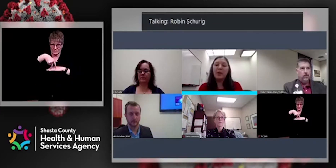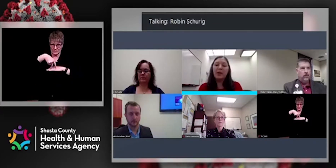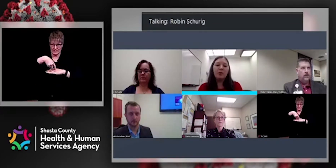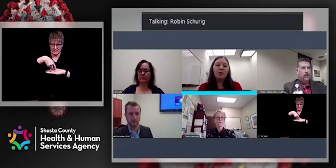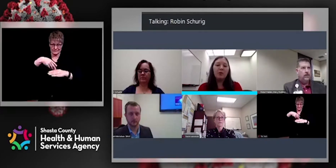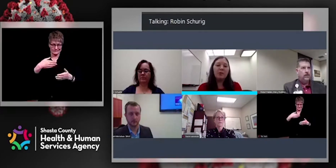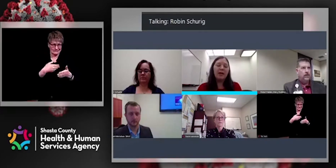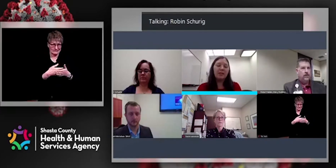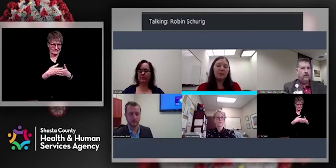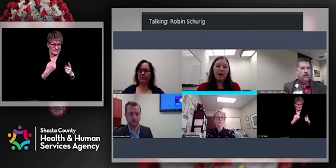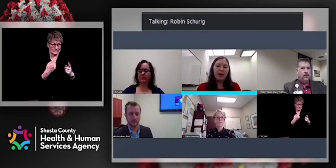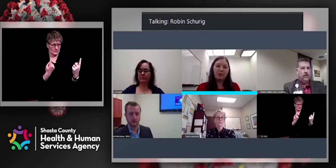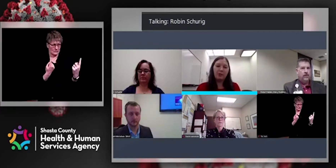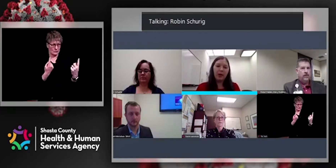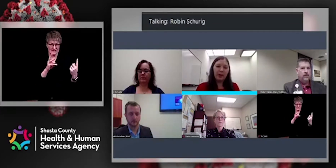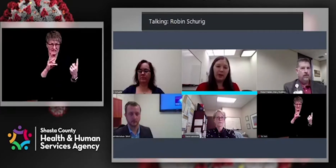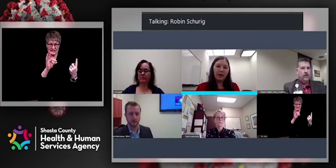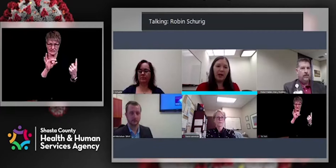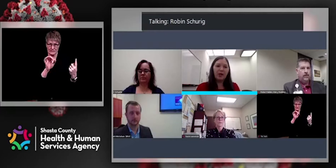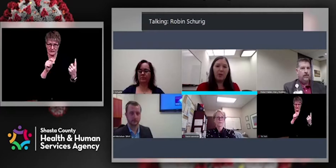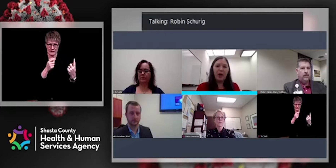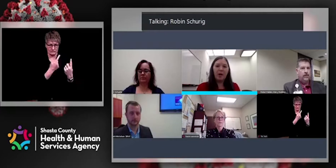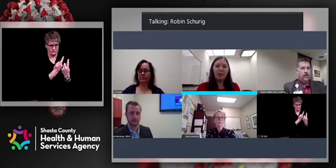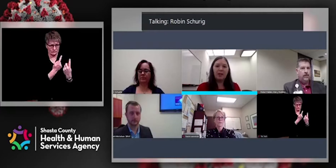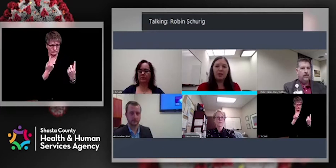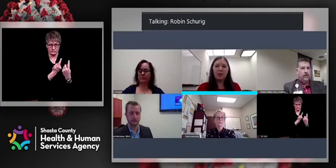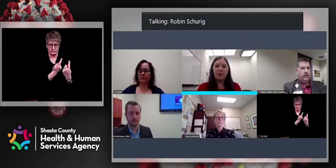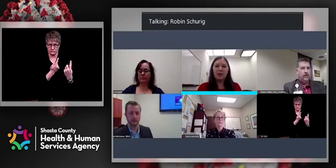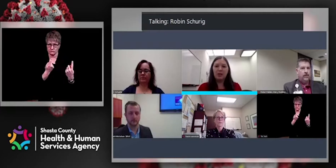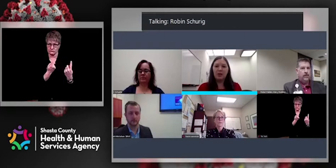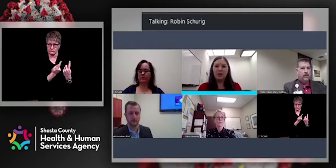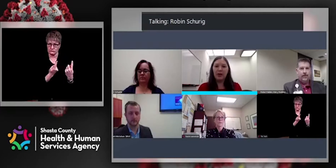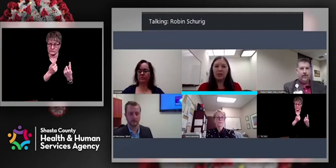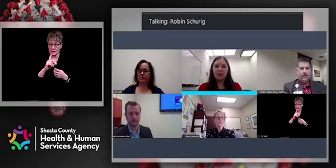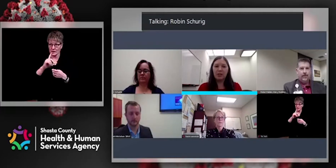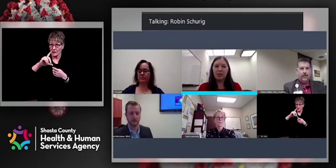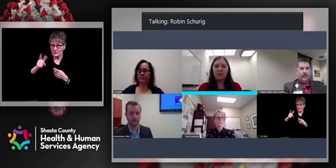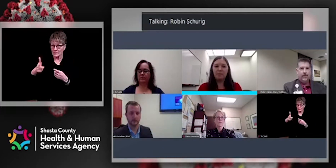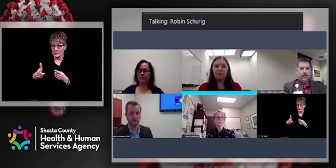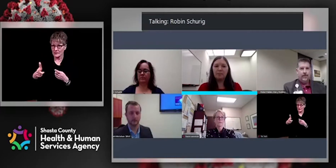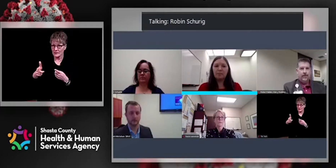so that if you test positive for COVID and you opt in to use this notification system,